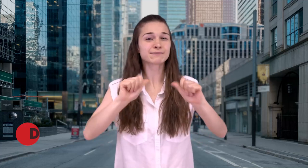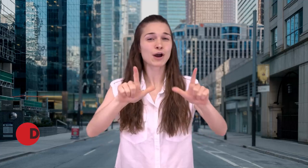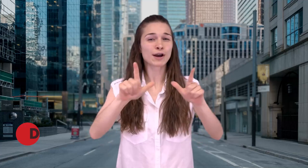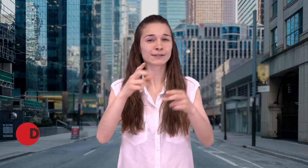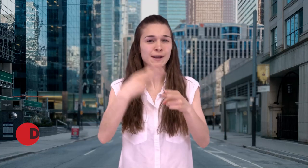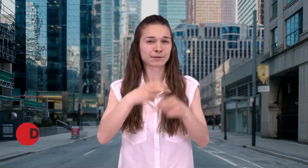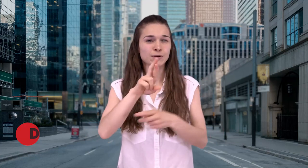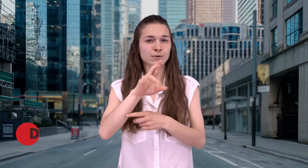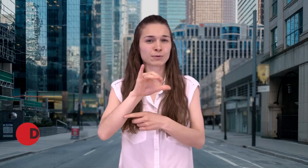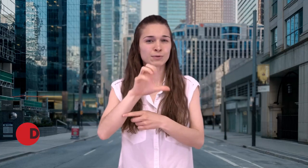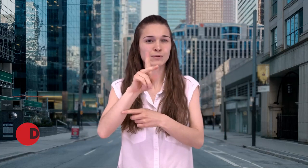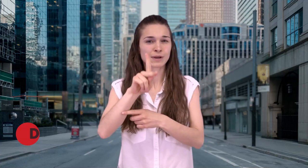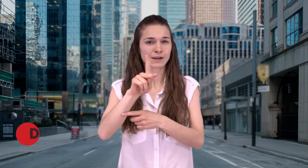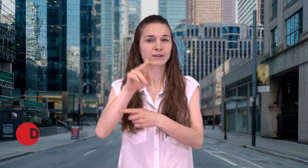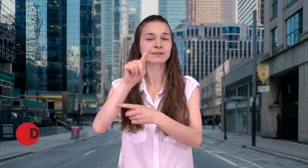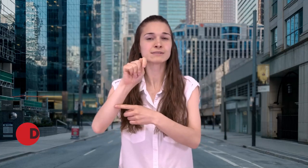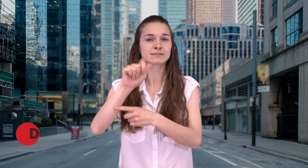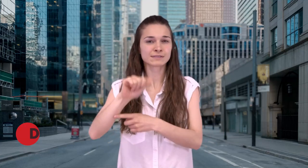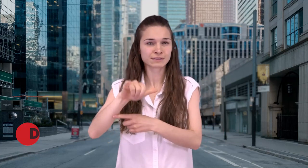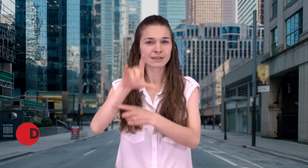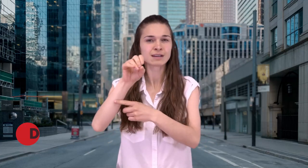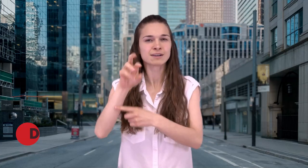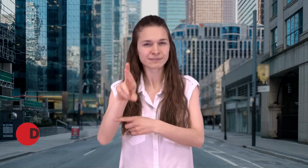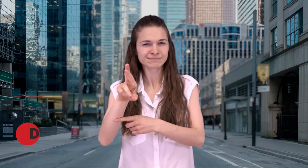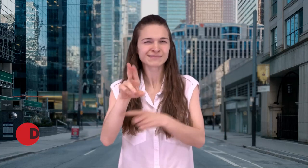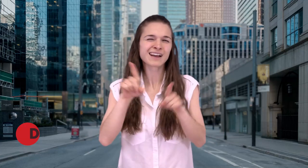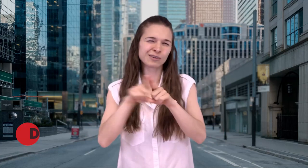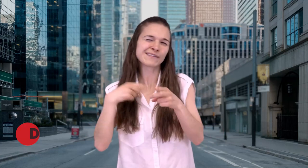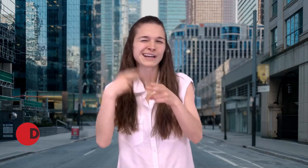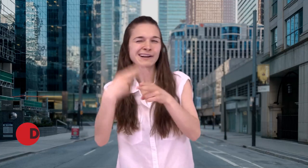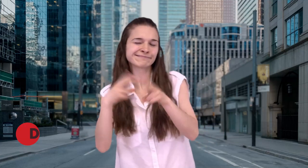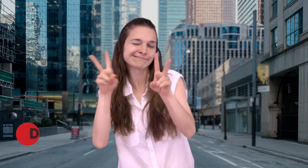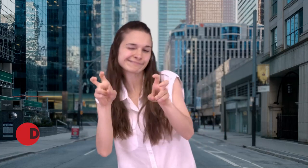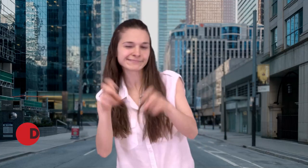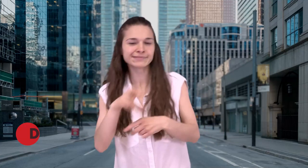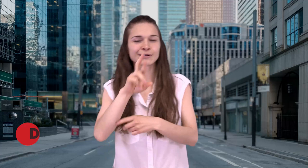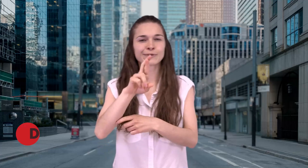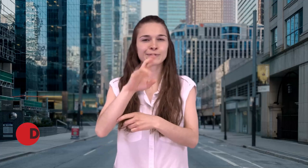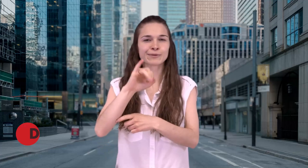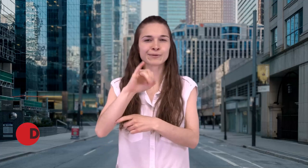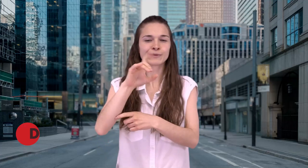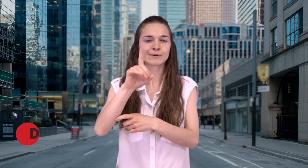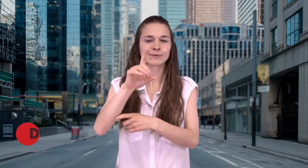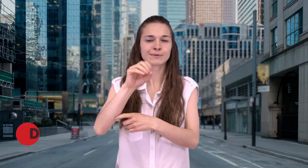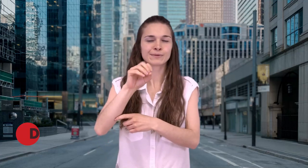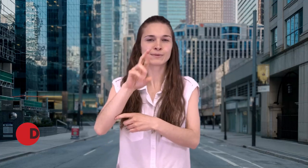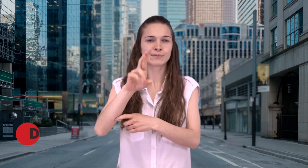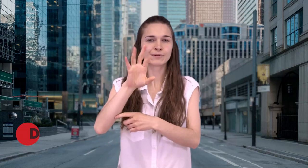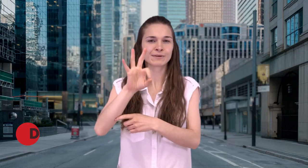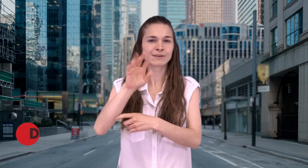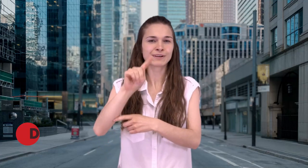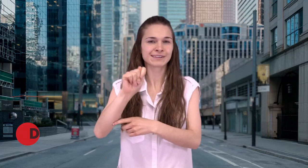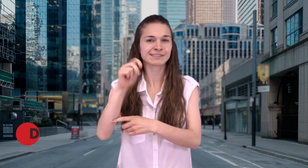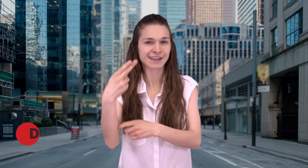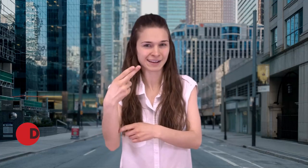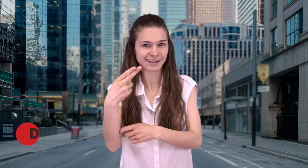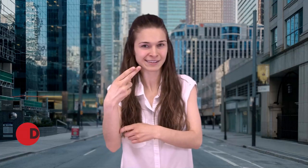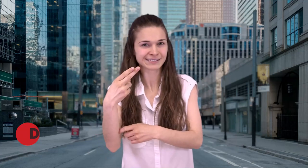American vlogger Ricky Taylor known as Ridor9th who considered